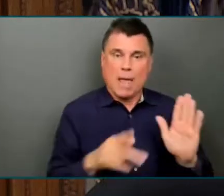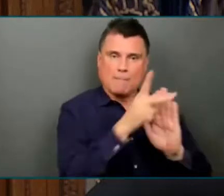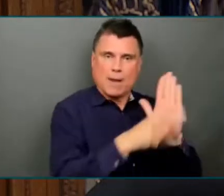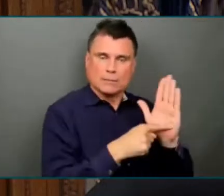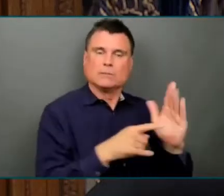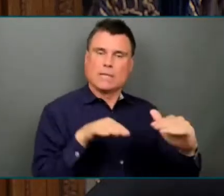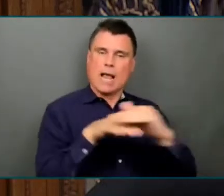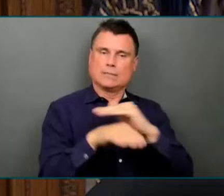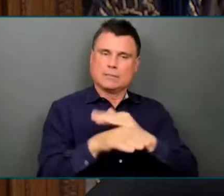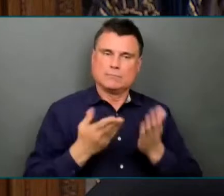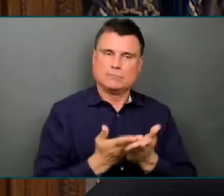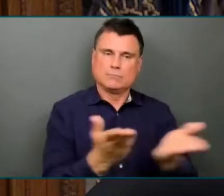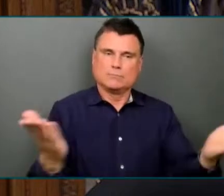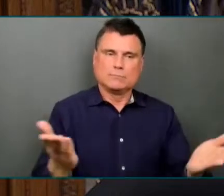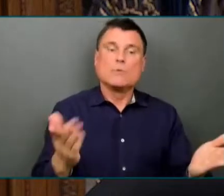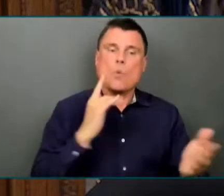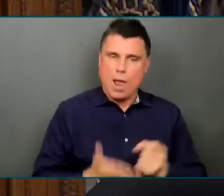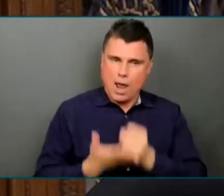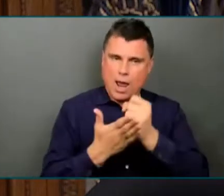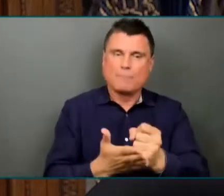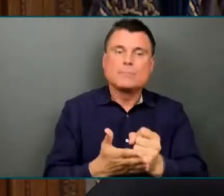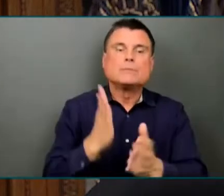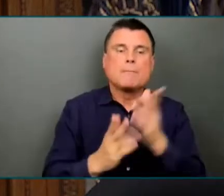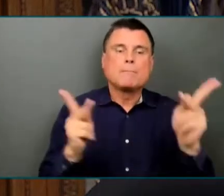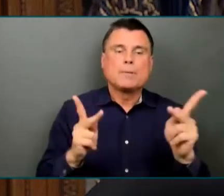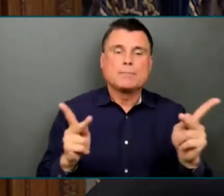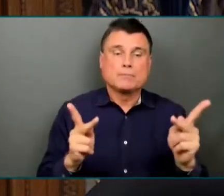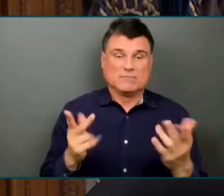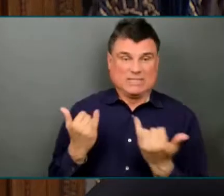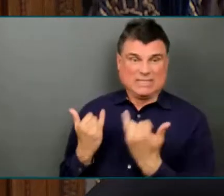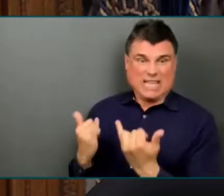are many different ways for people with disabilities to contribute and participate